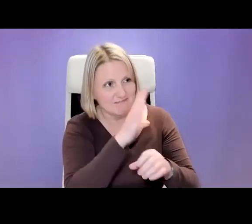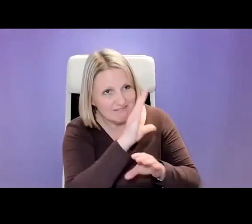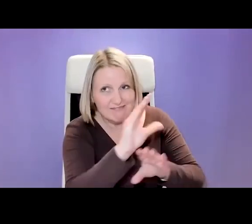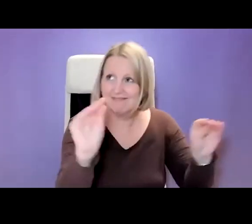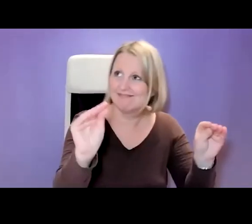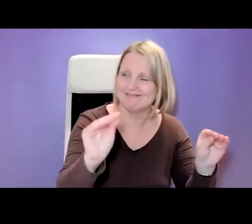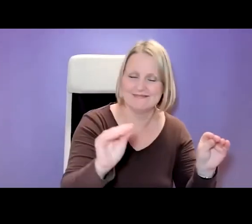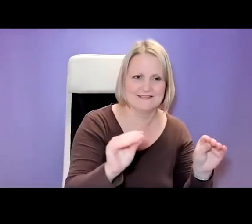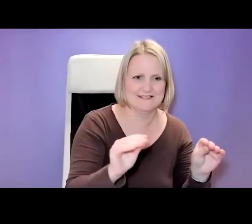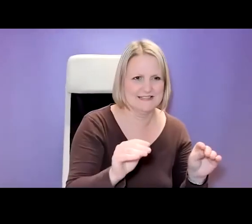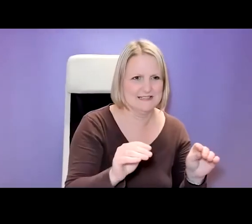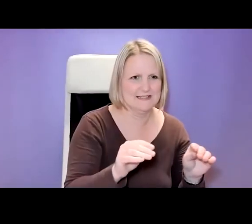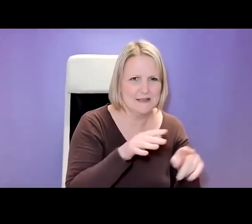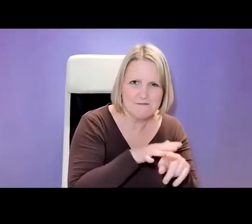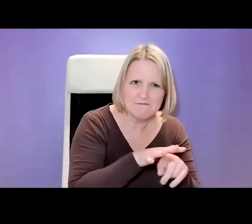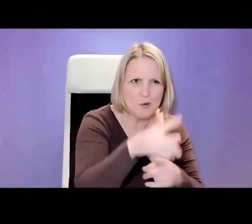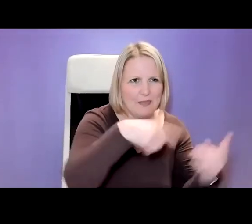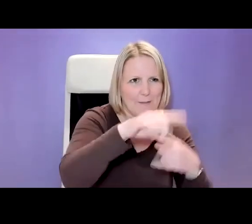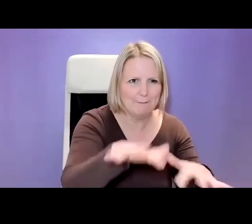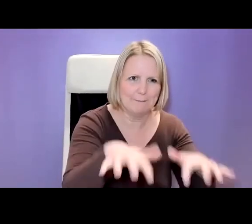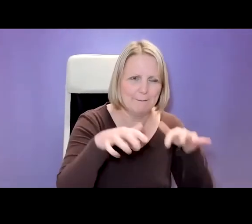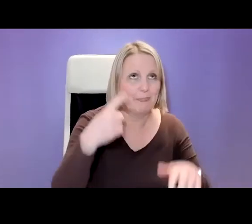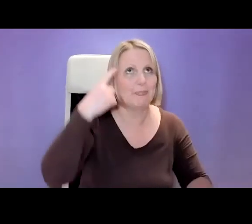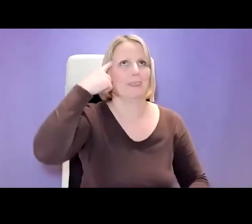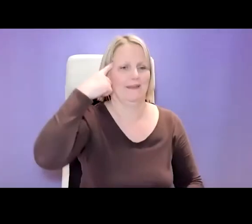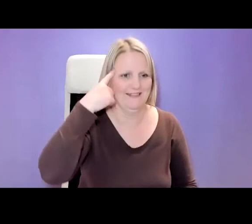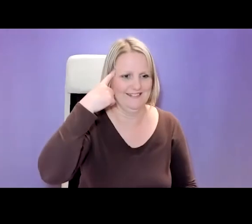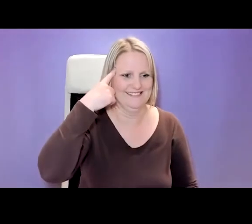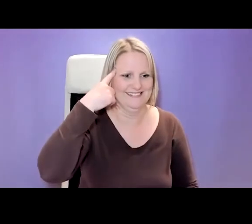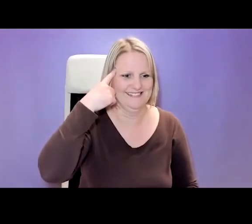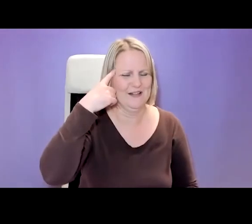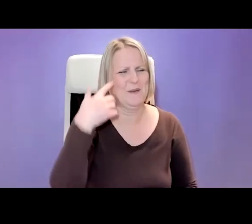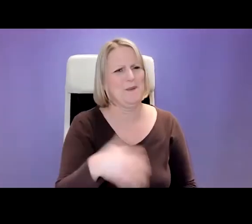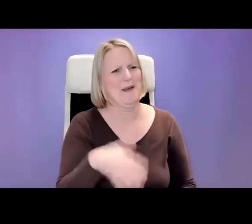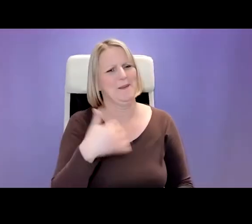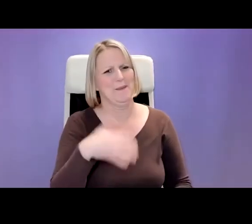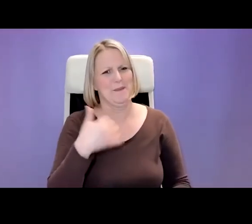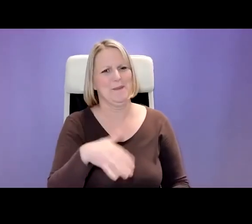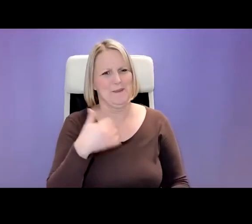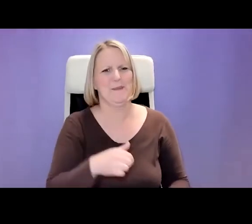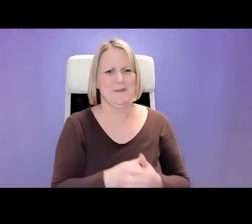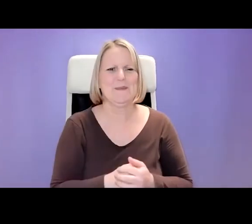I’m sure that some hearts were changed in significant ways as a result and I’ve learned that from people first-hand